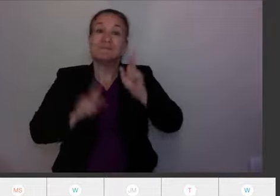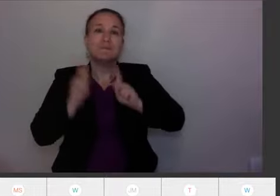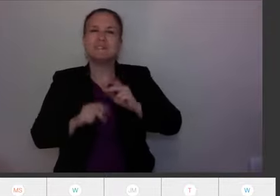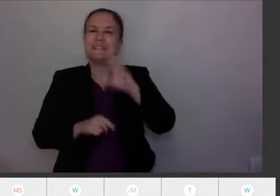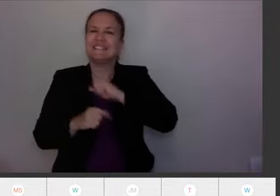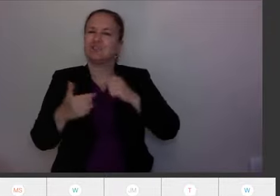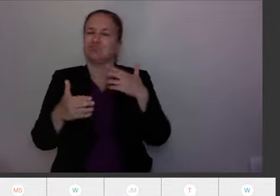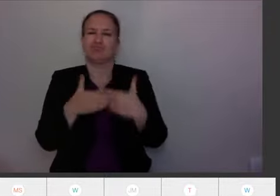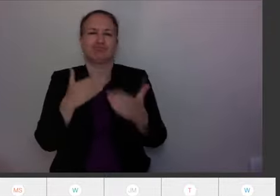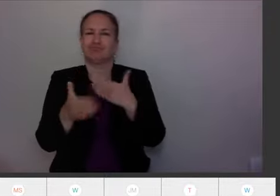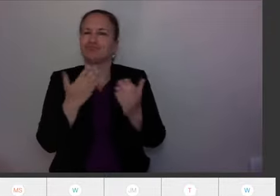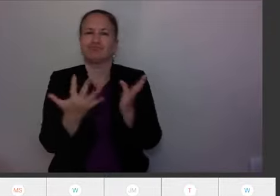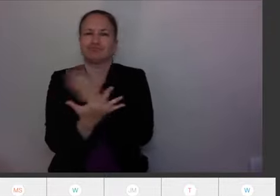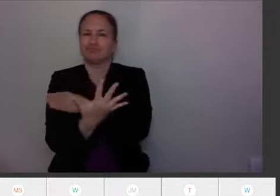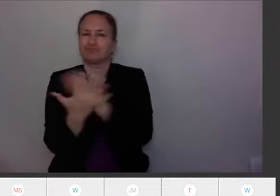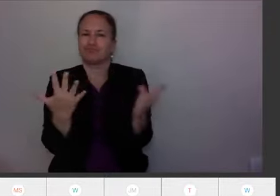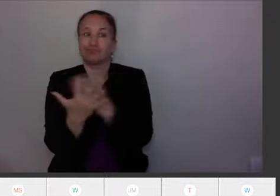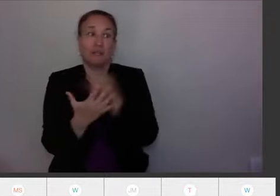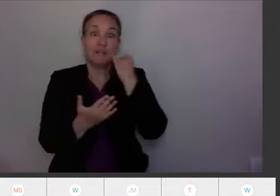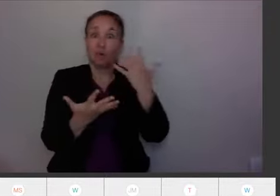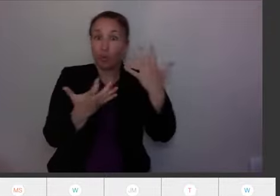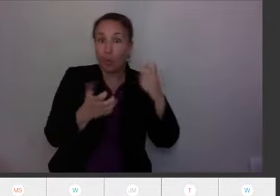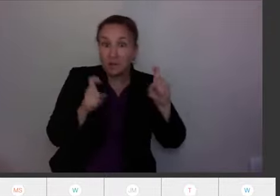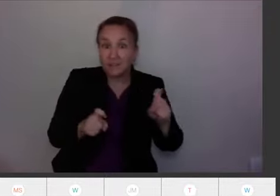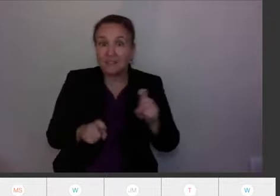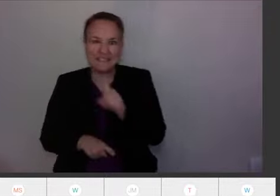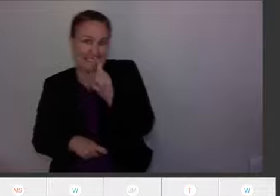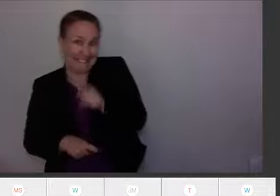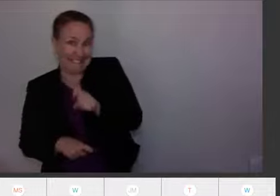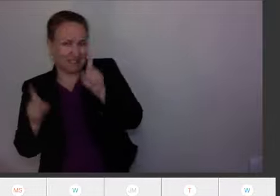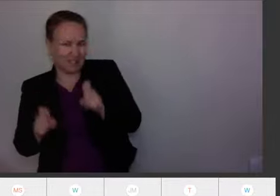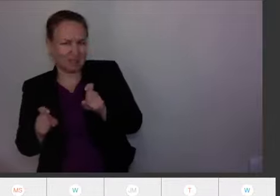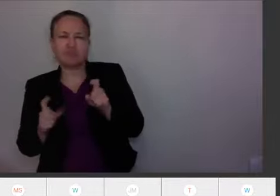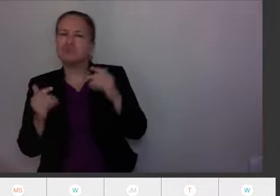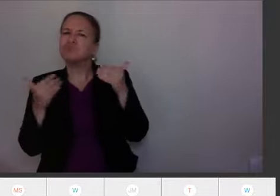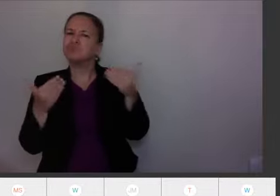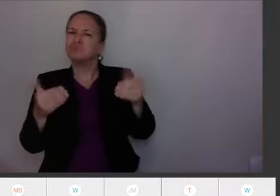who want or need to be tested the cost of these sites is being covered